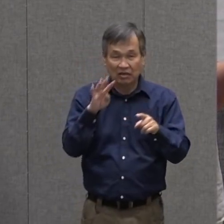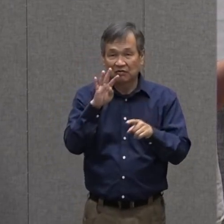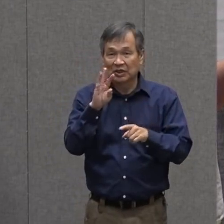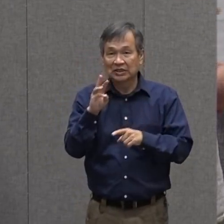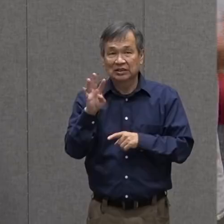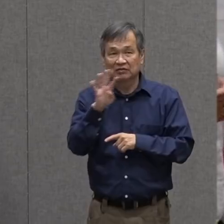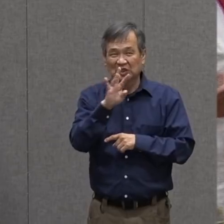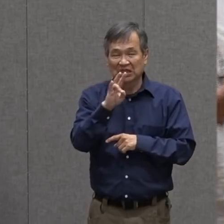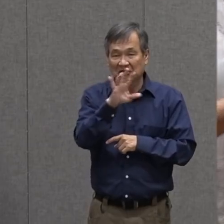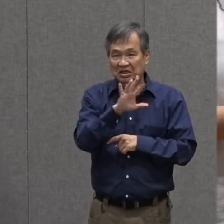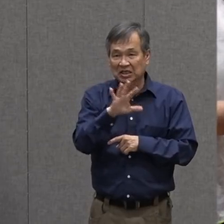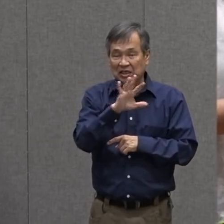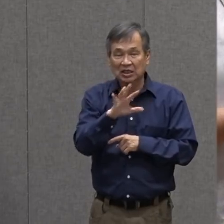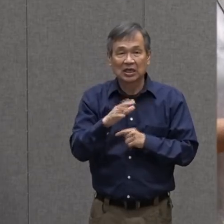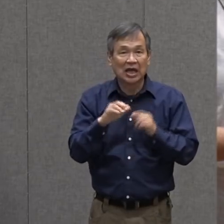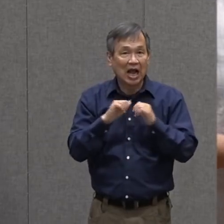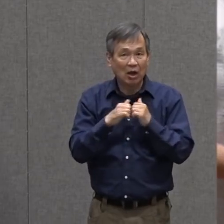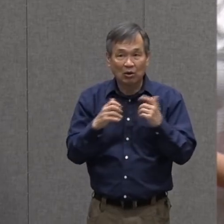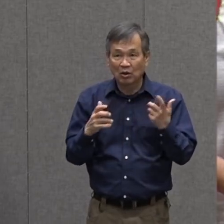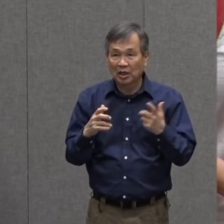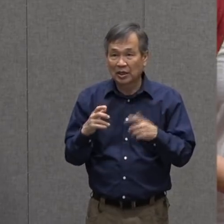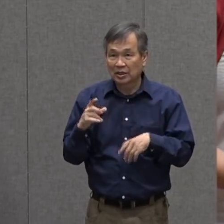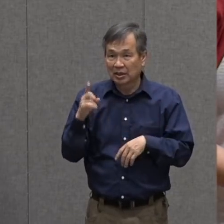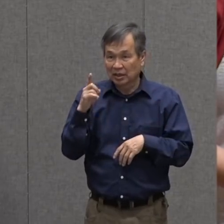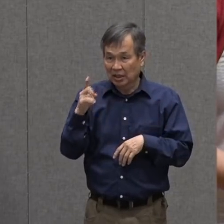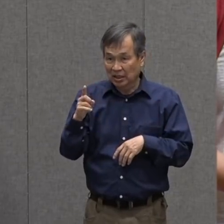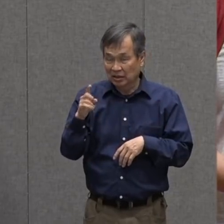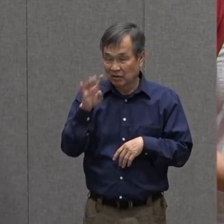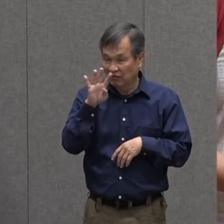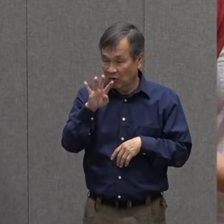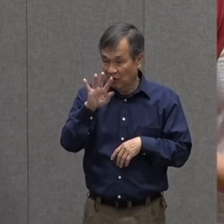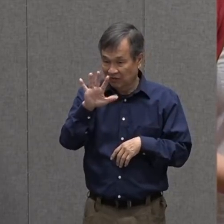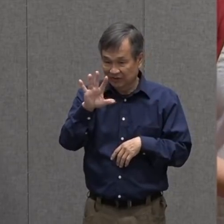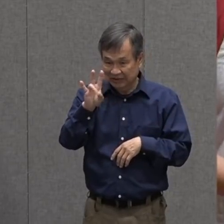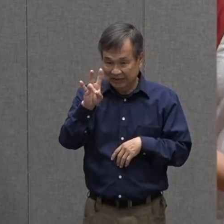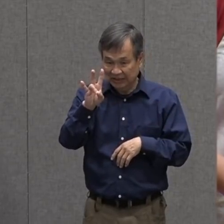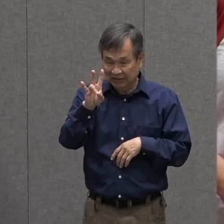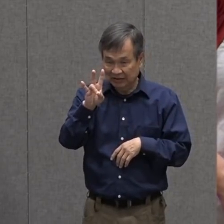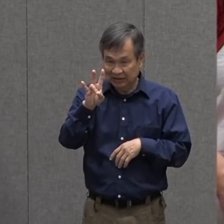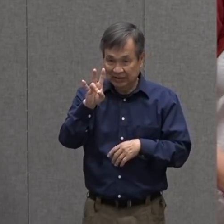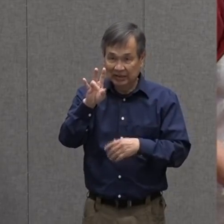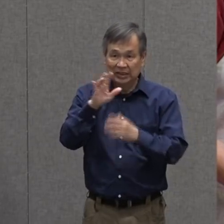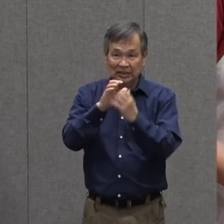Well, there's two ways that I could do it. I could take that 457 and minus maybe the 47.